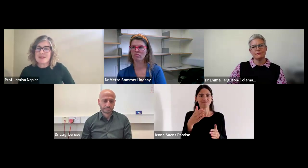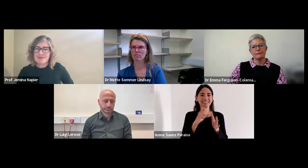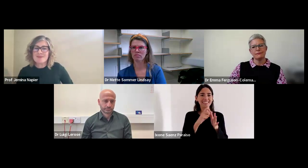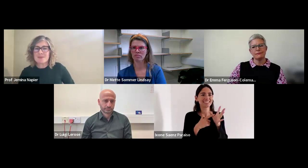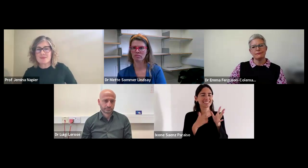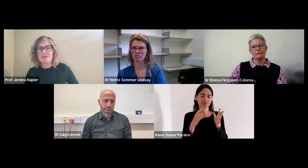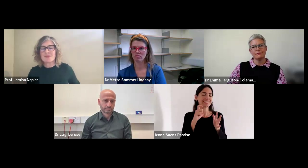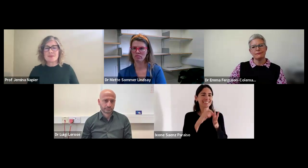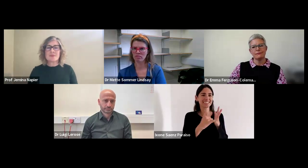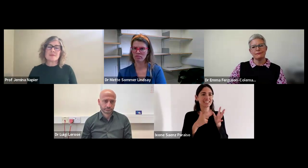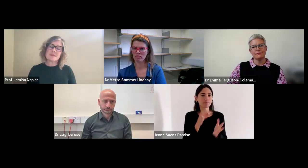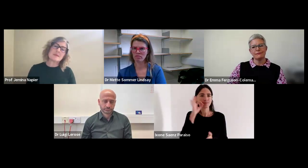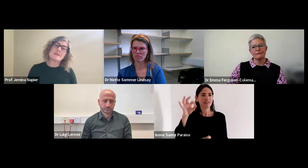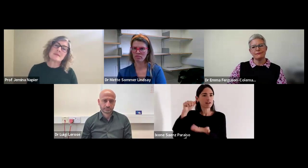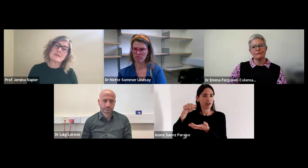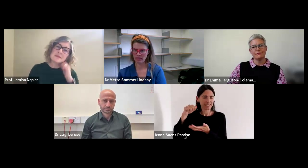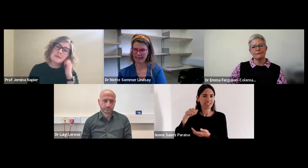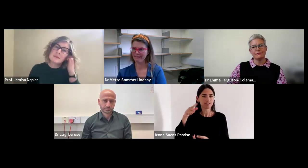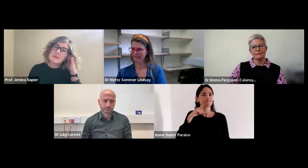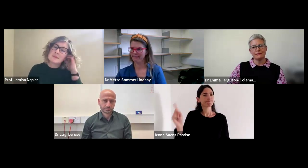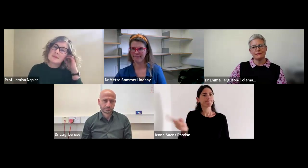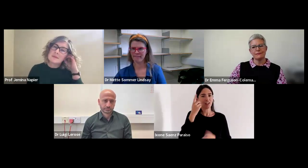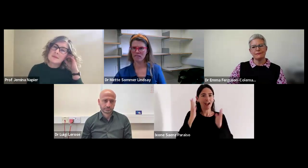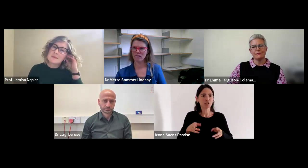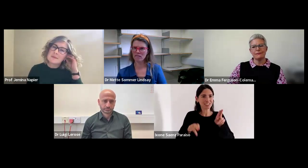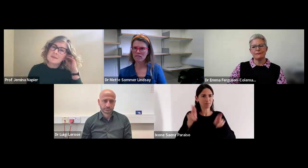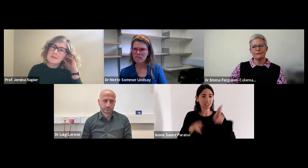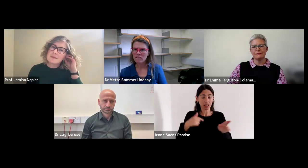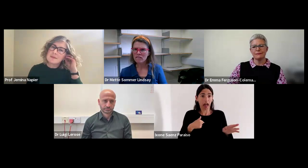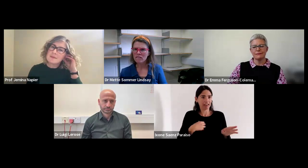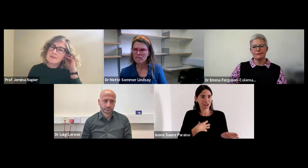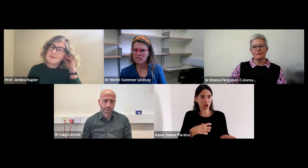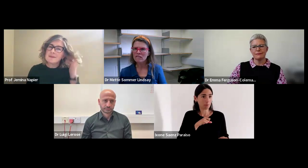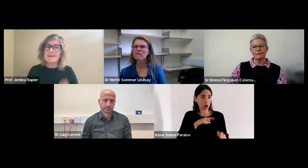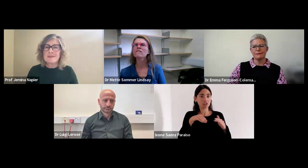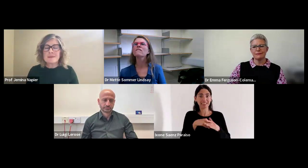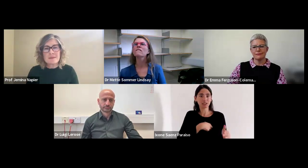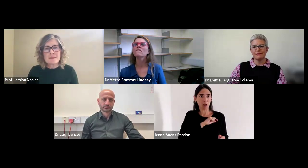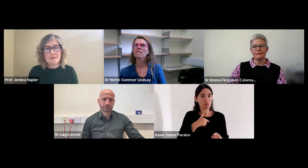I remember when I was approaching the DSA to apply for funding and I had to go in for an